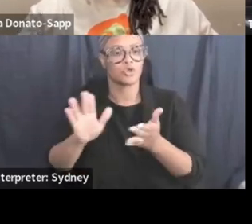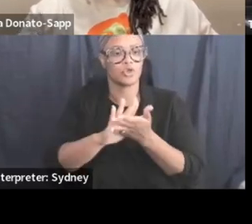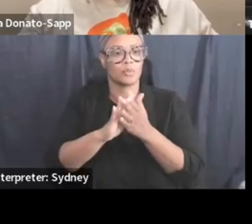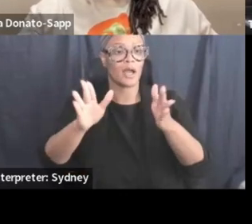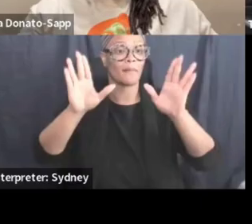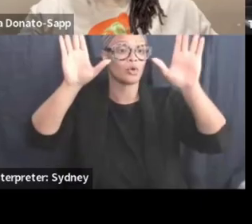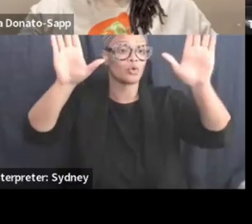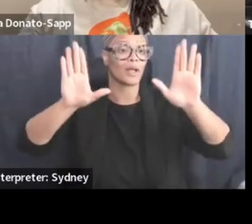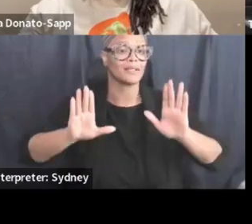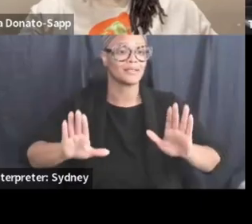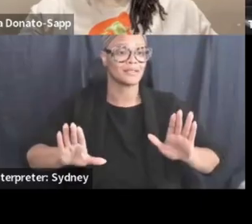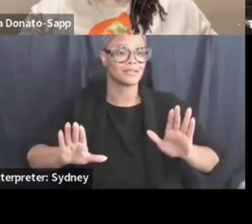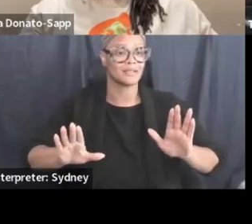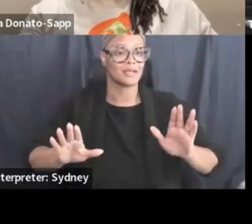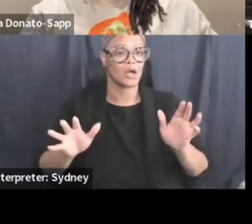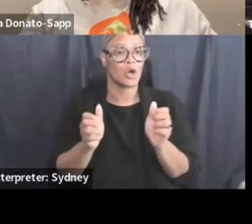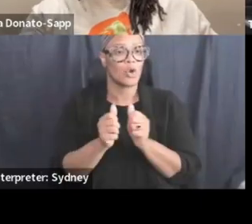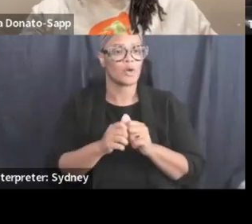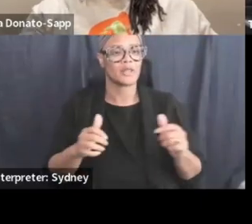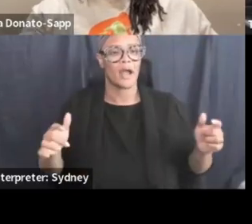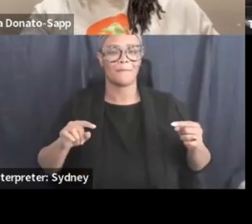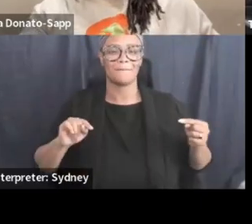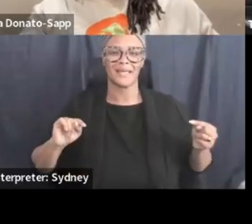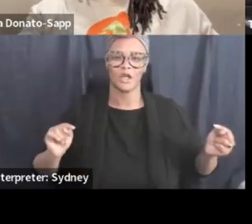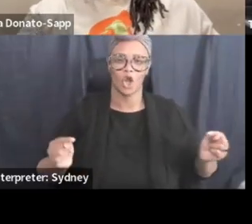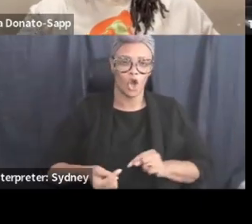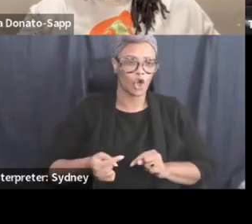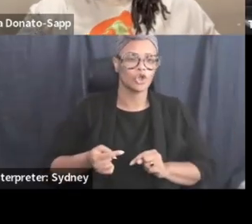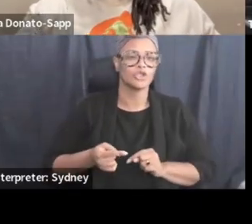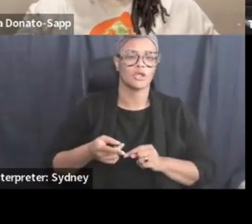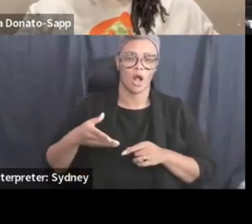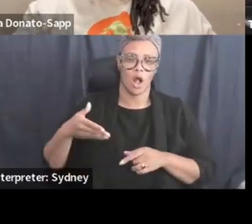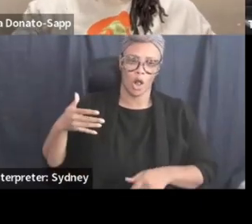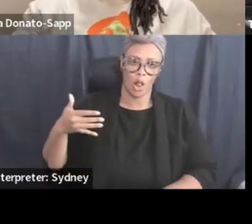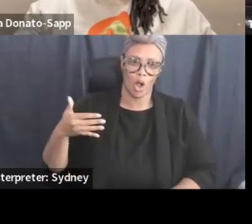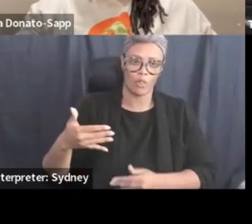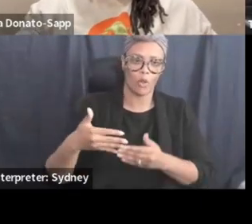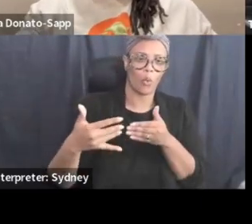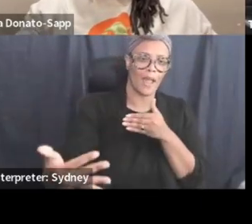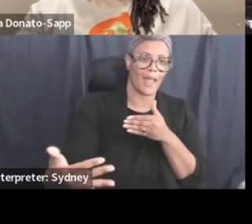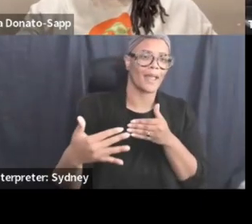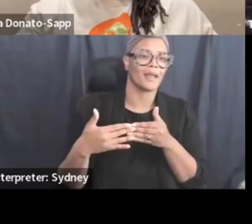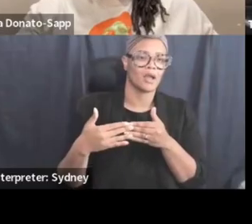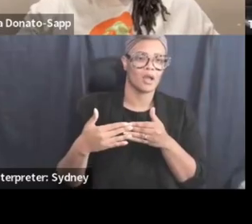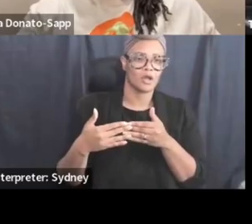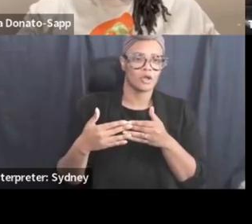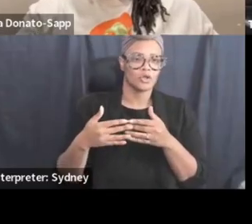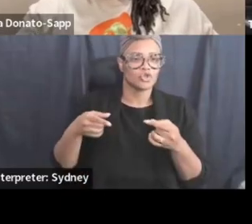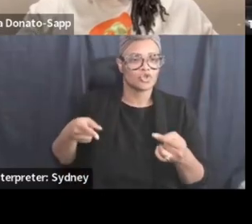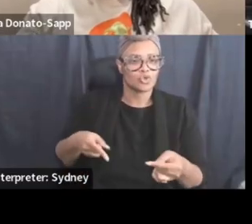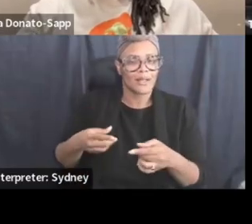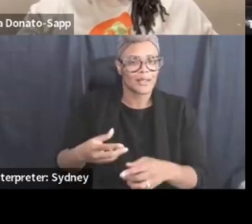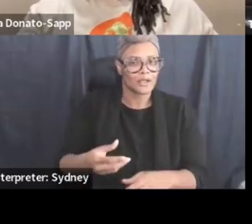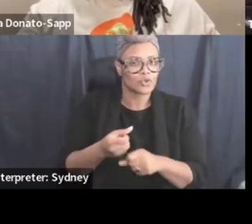for racial equality and disability justice. As far as practices that supports me that support